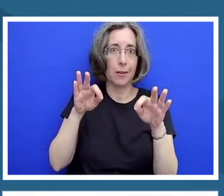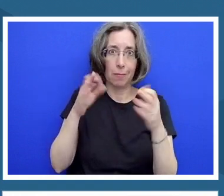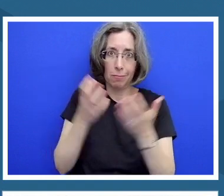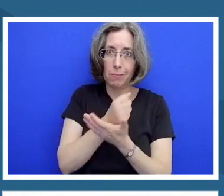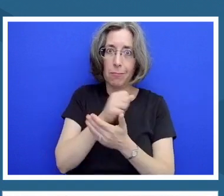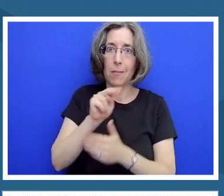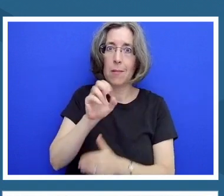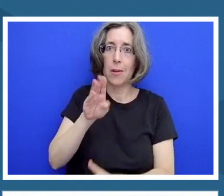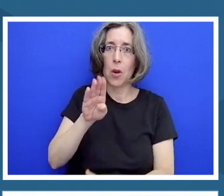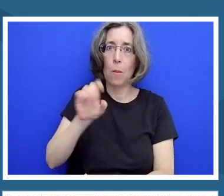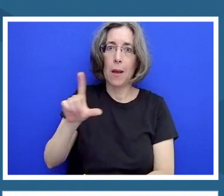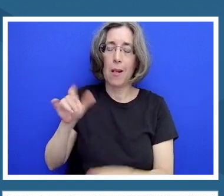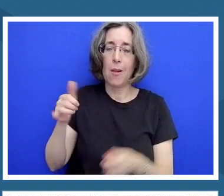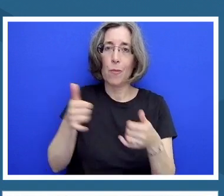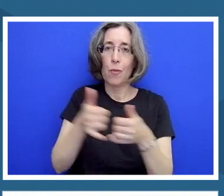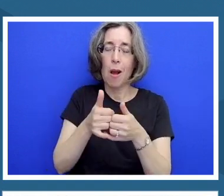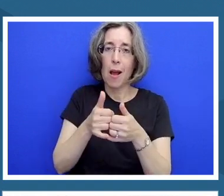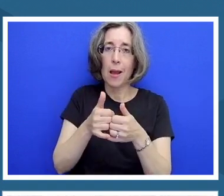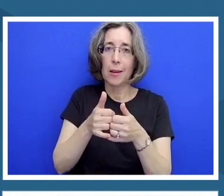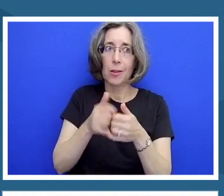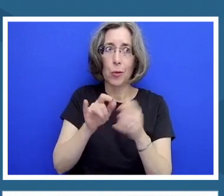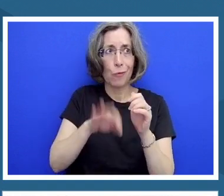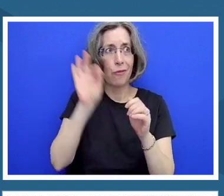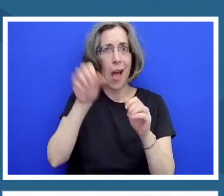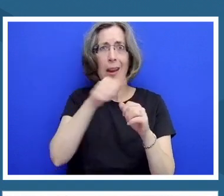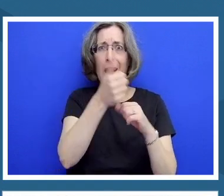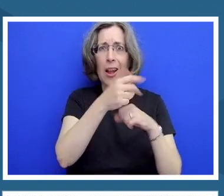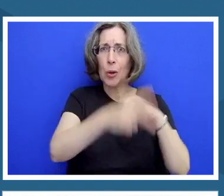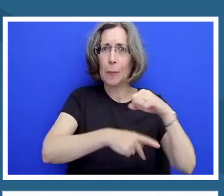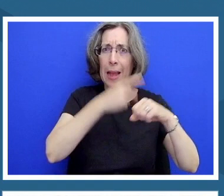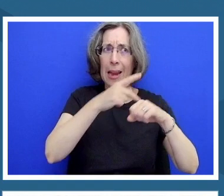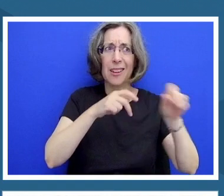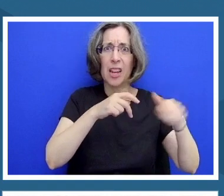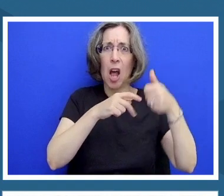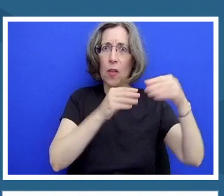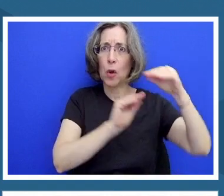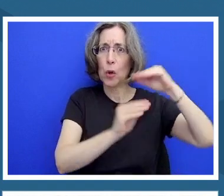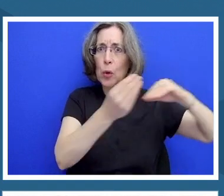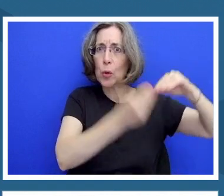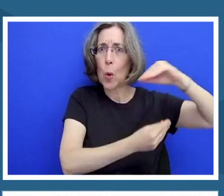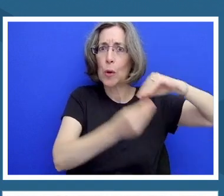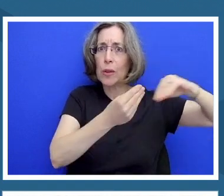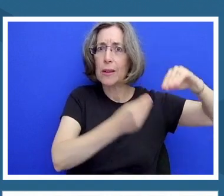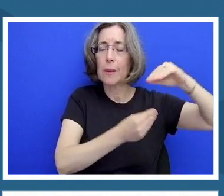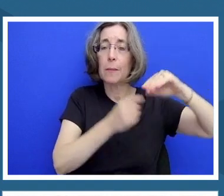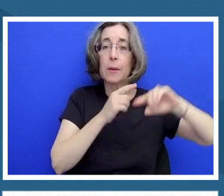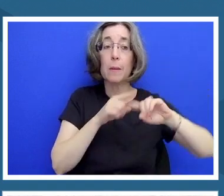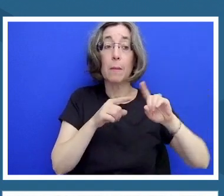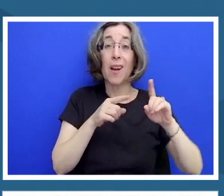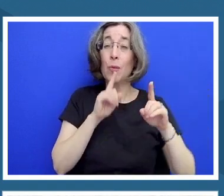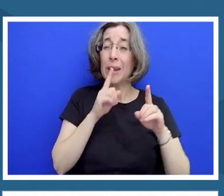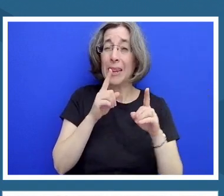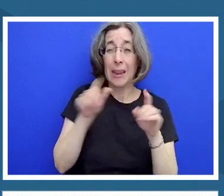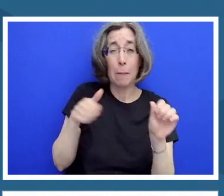systems but the concepts behind it